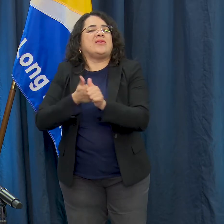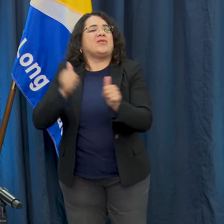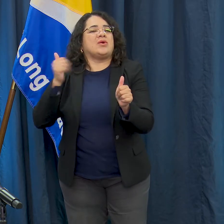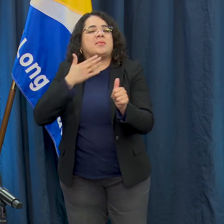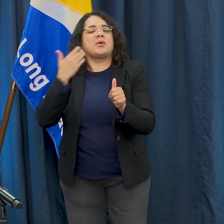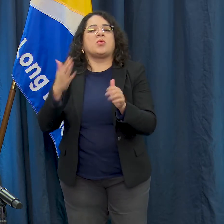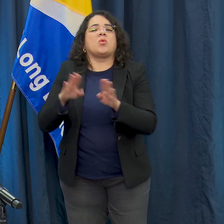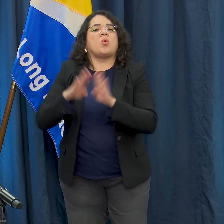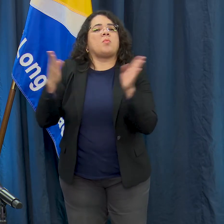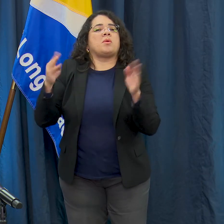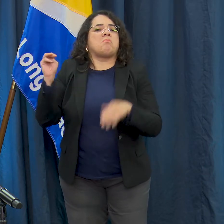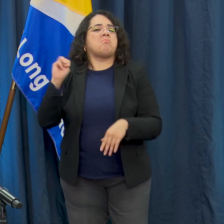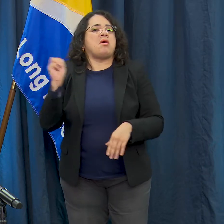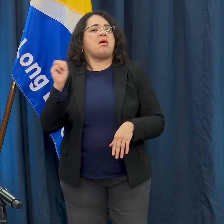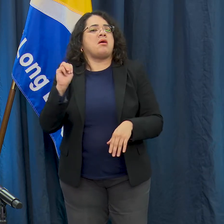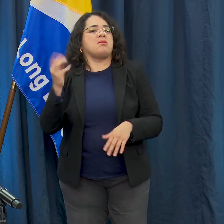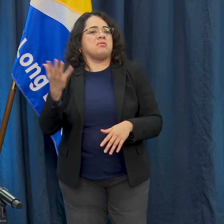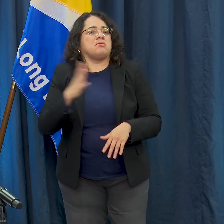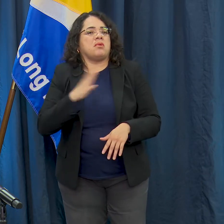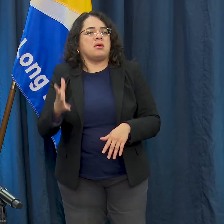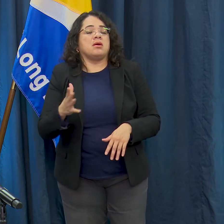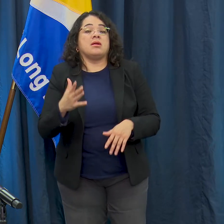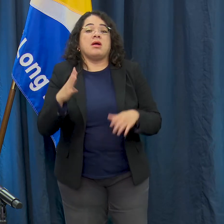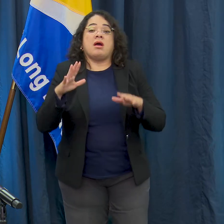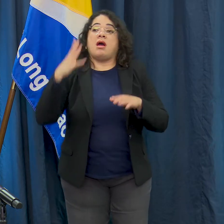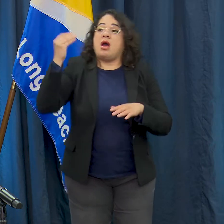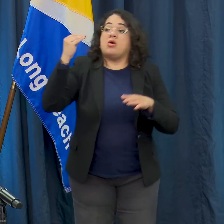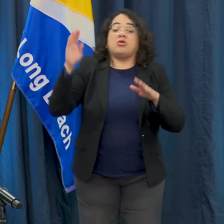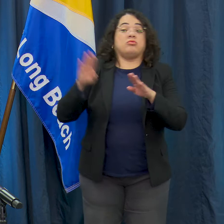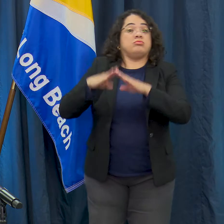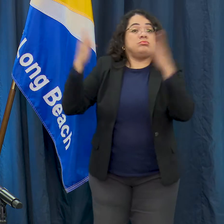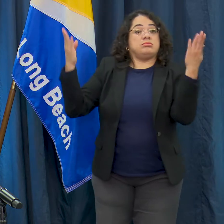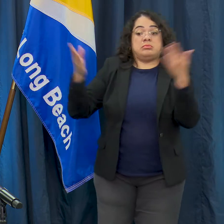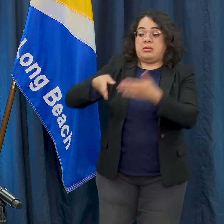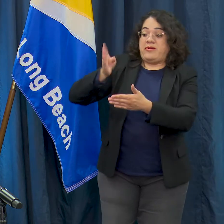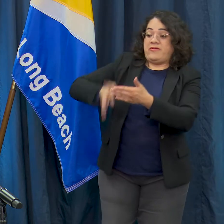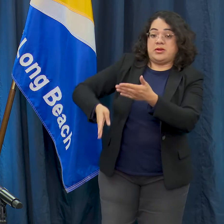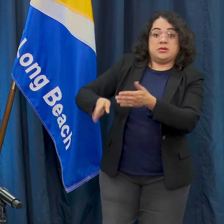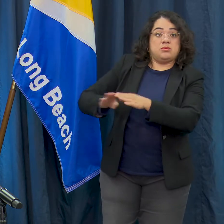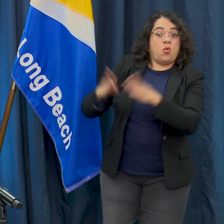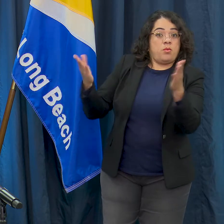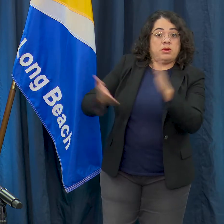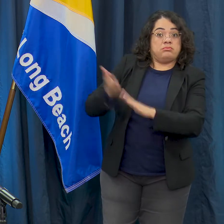now because now that the outdoor recreation piece is complete and the or